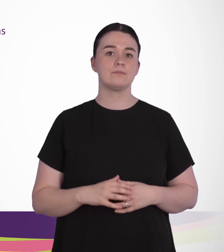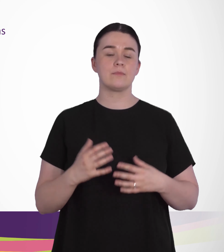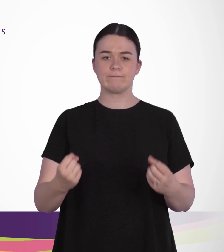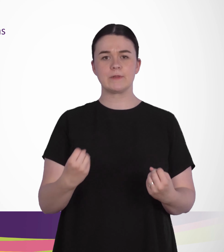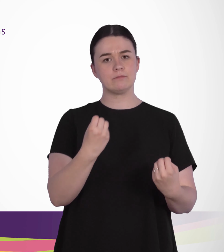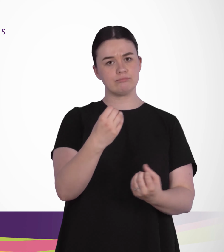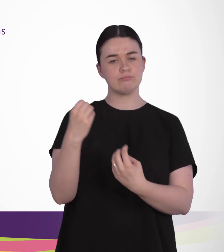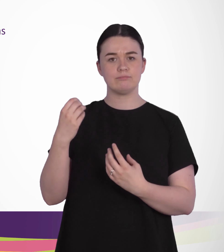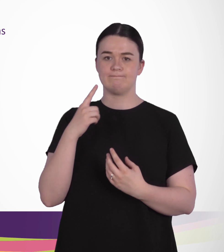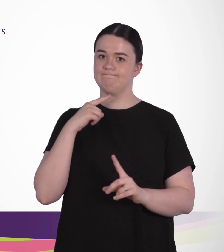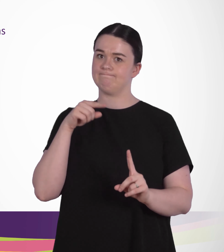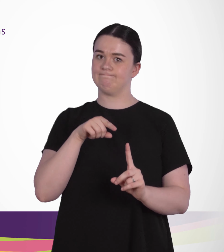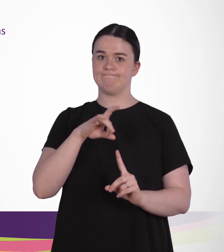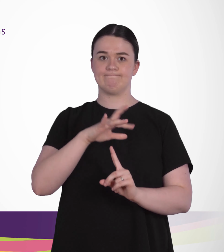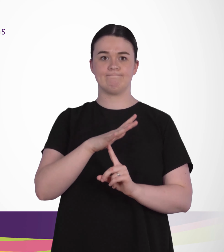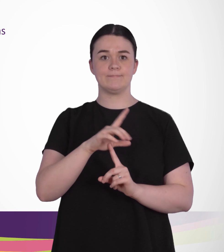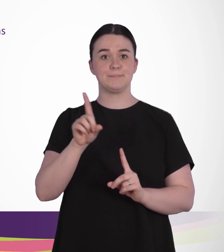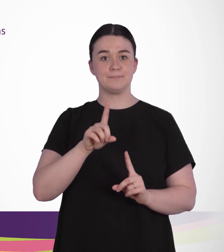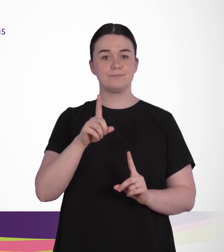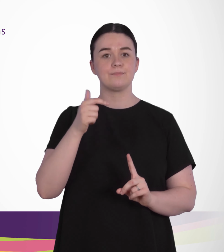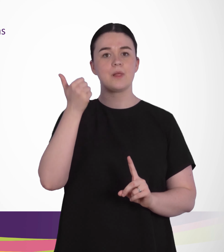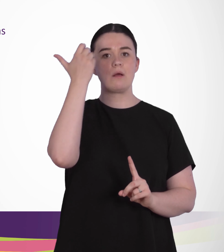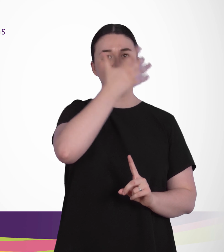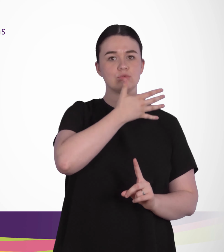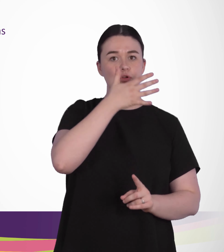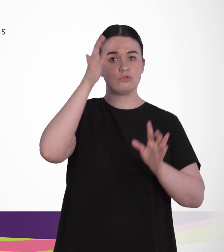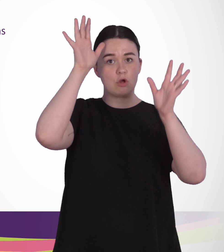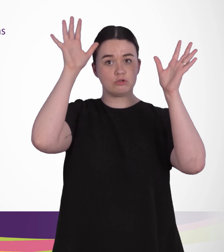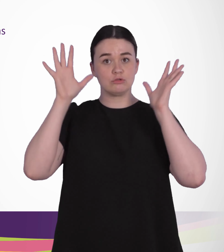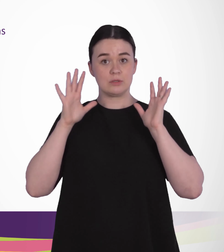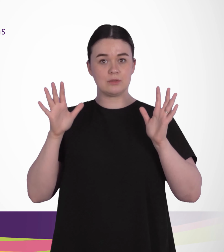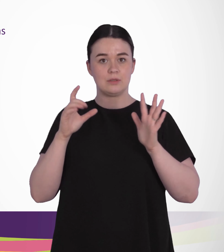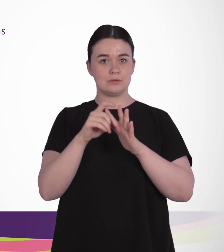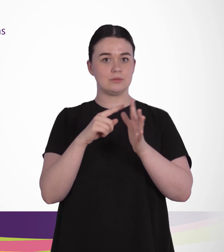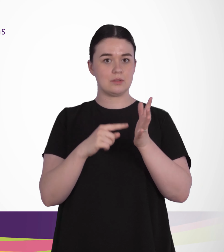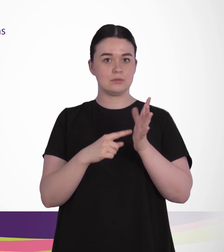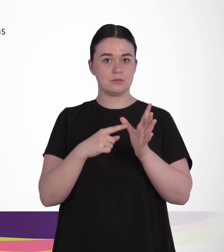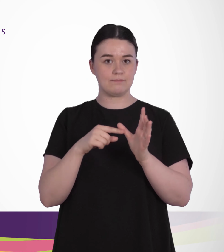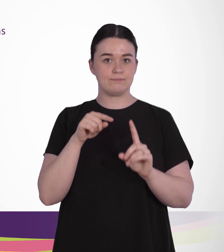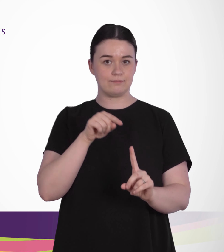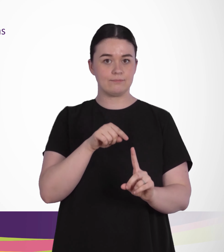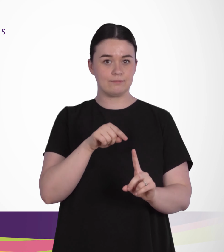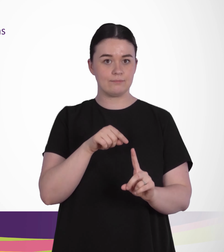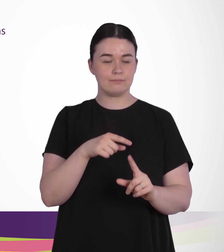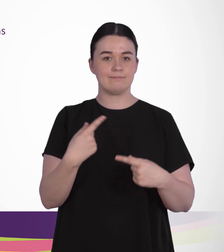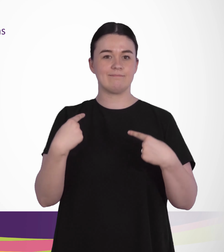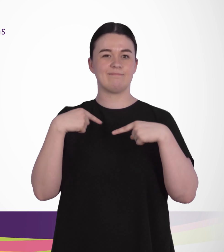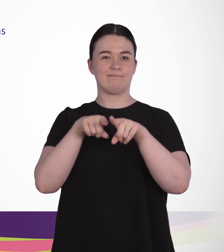There was feedback about the importance of Aboriginal and Torres Strait Islander data sovereignty